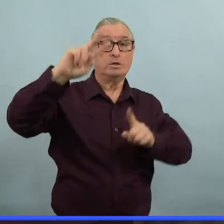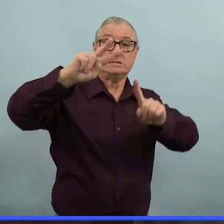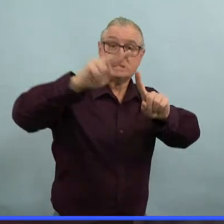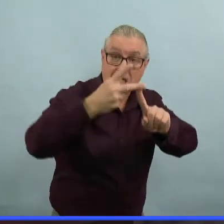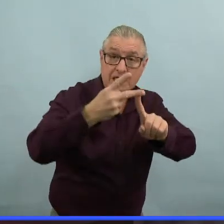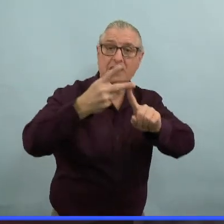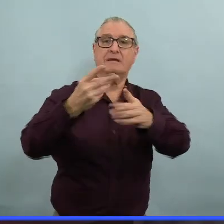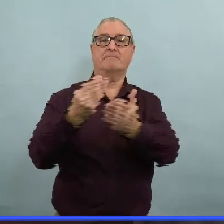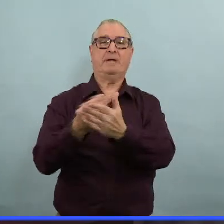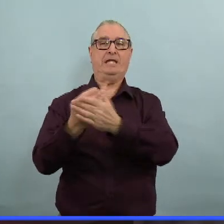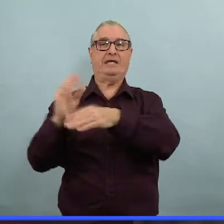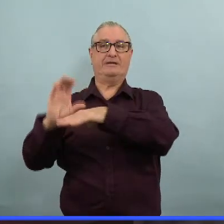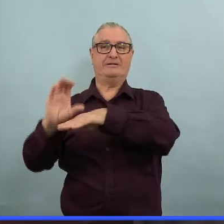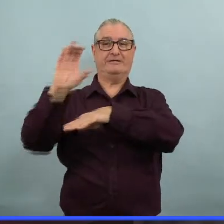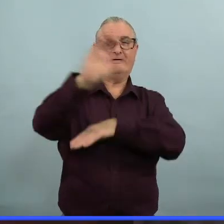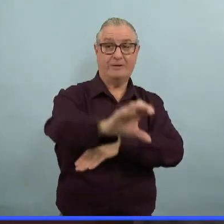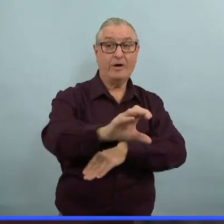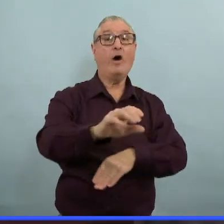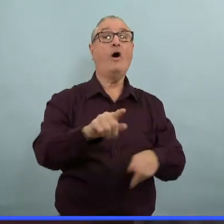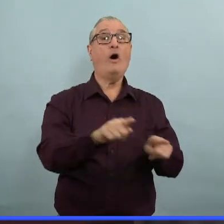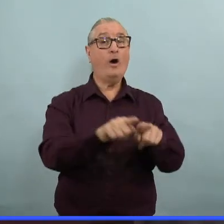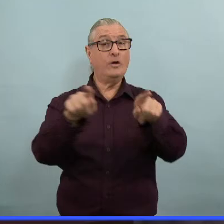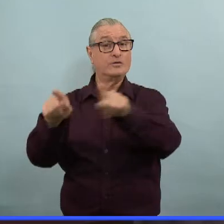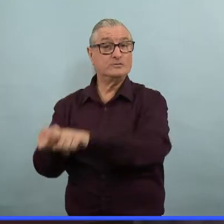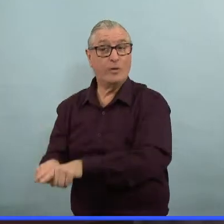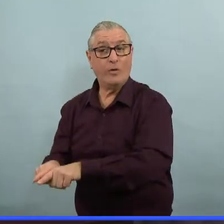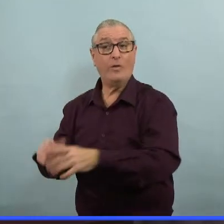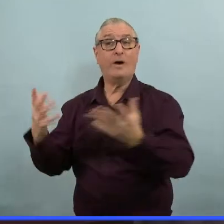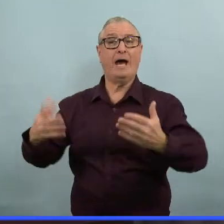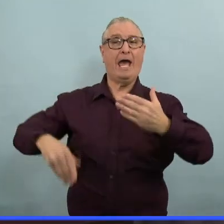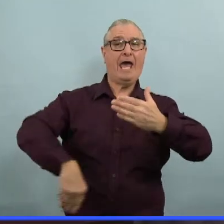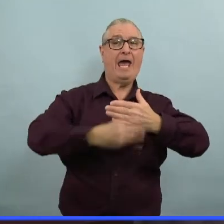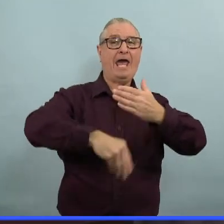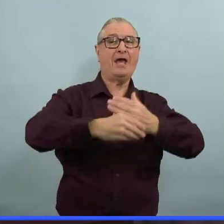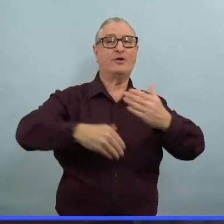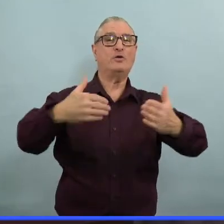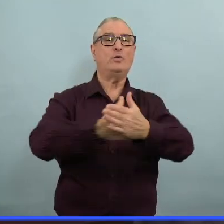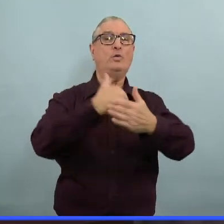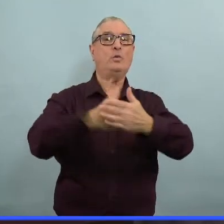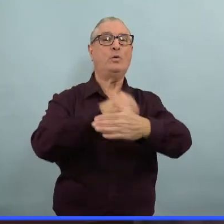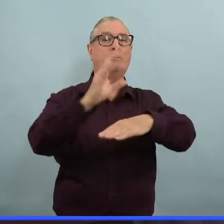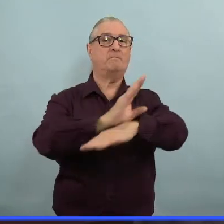and extend the pro the program intake period until february 28th of this year